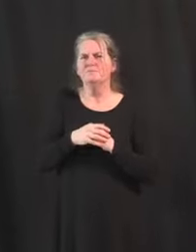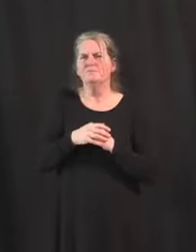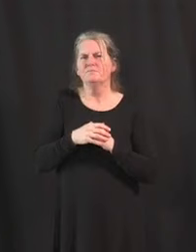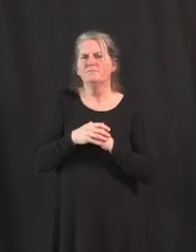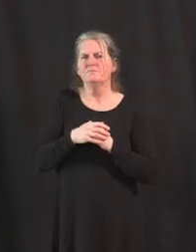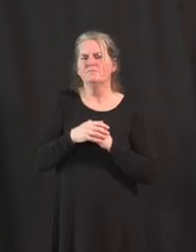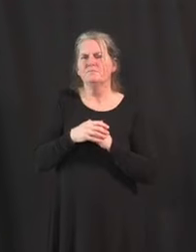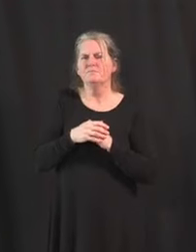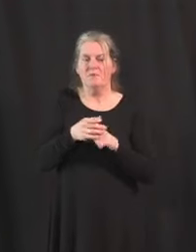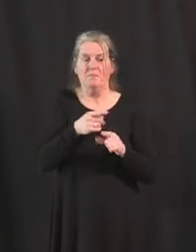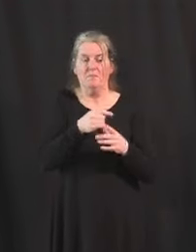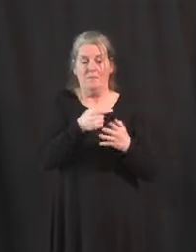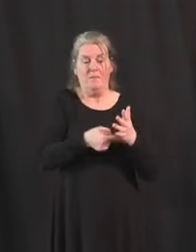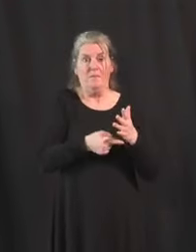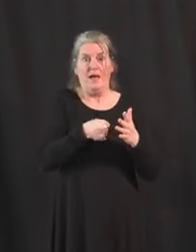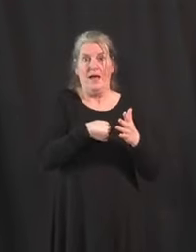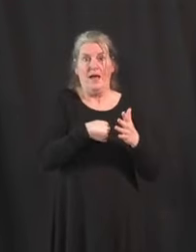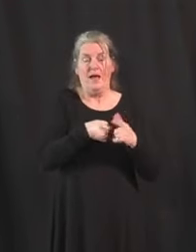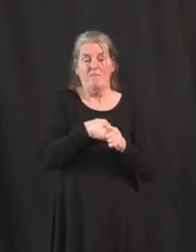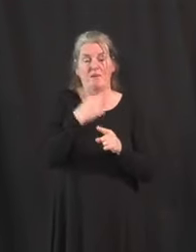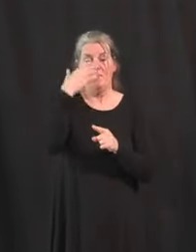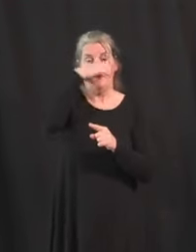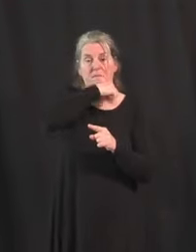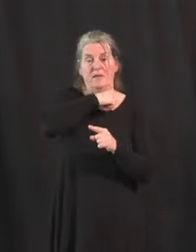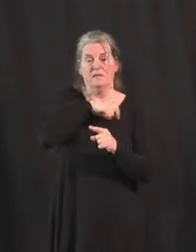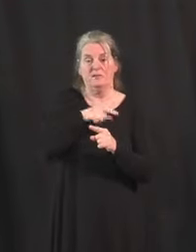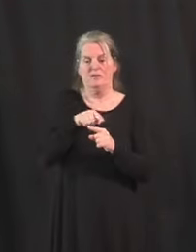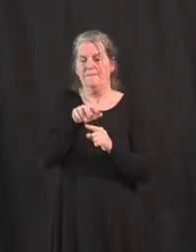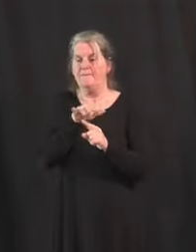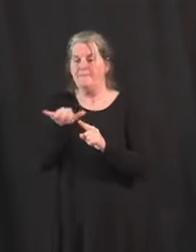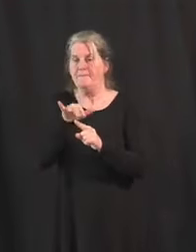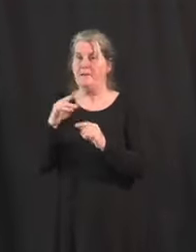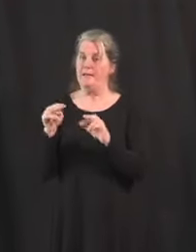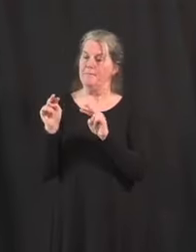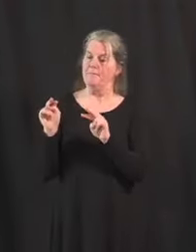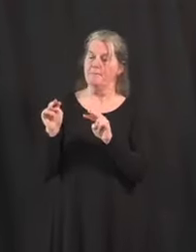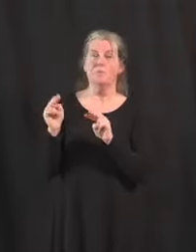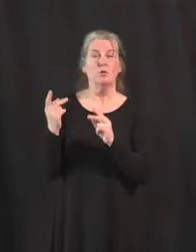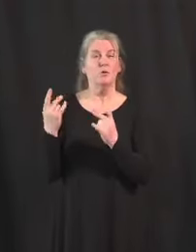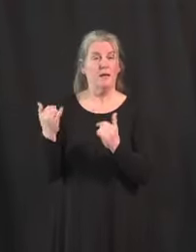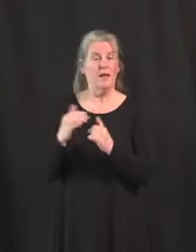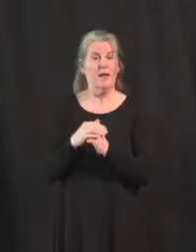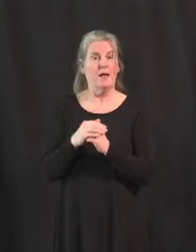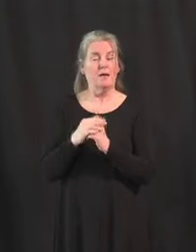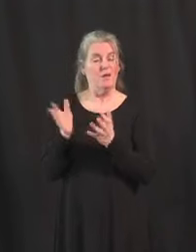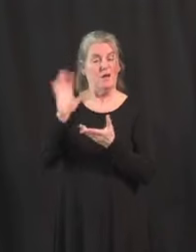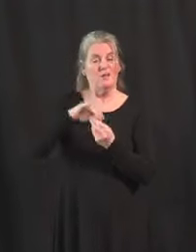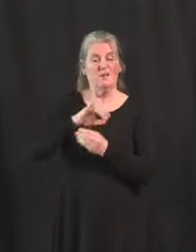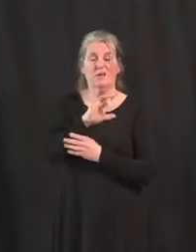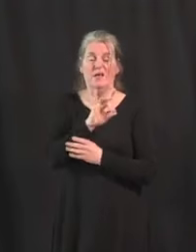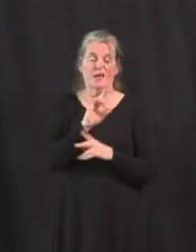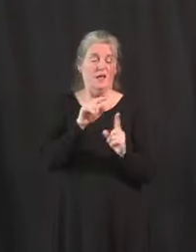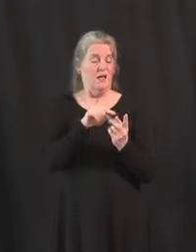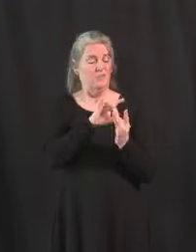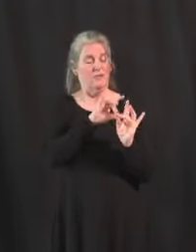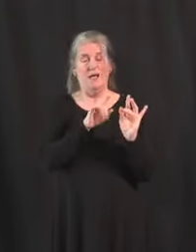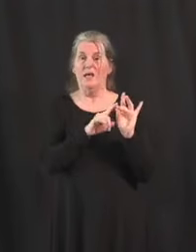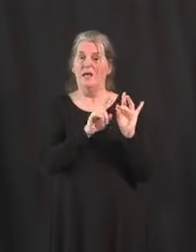ESCAPED DETECTION. SO FAR, THOUGH, ALL OF THE CASES THAT HAVE BEEN DETECTED, ALL EIGHT OR THEIR CONTACTS AGAIN